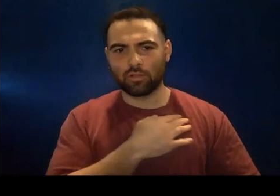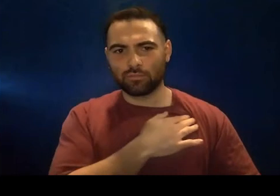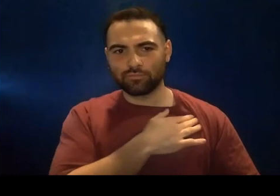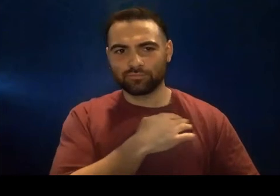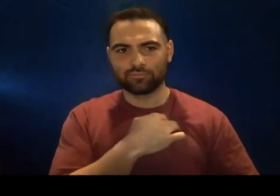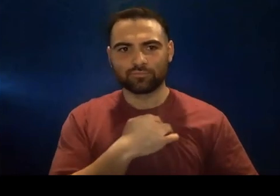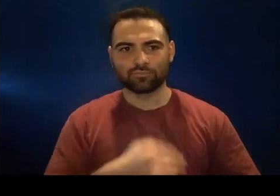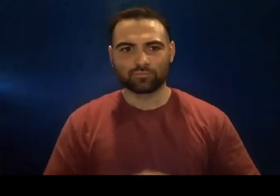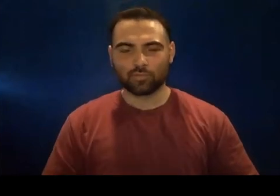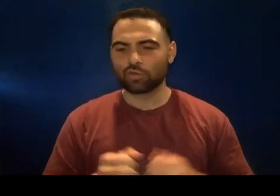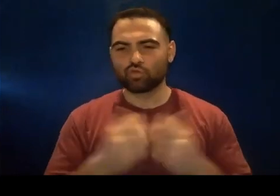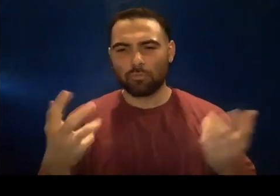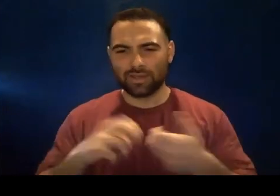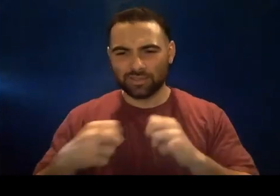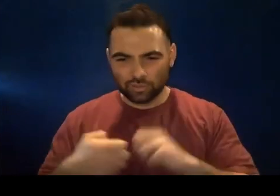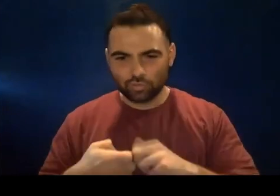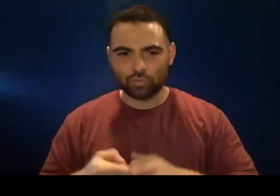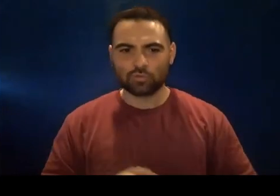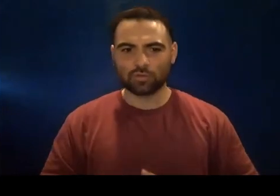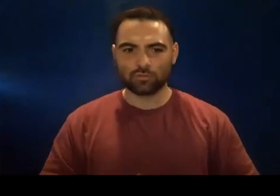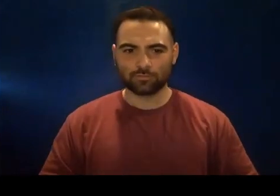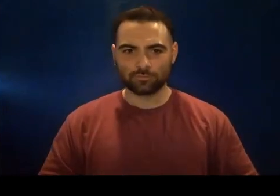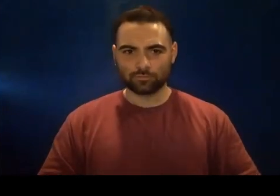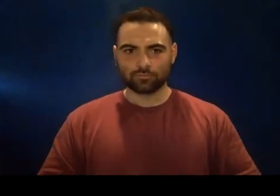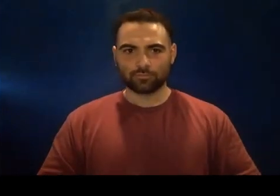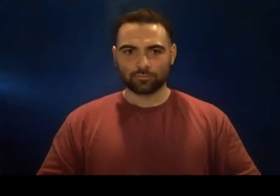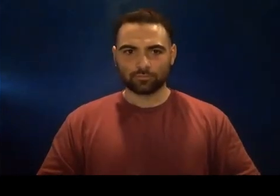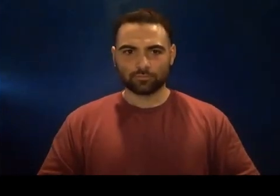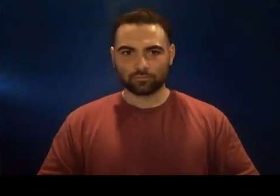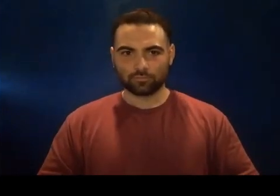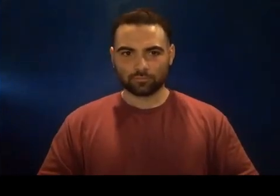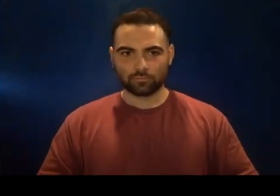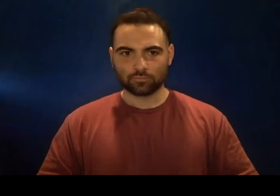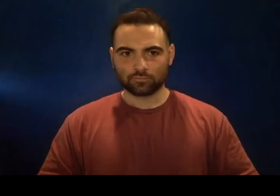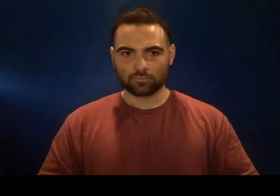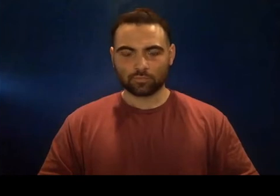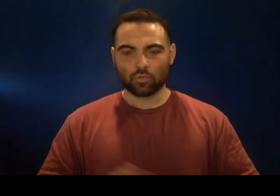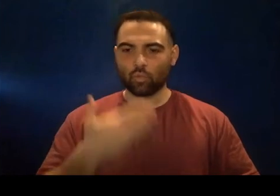on so many issues that really need to be talked about and so well done and so powerful.